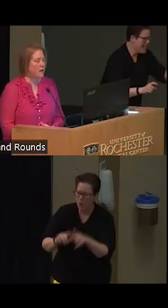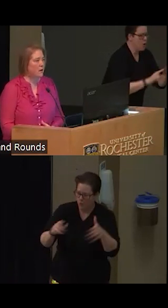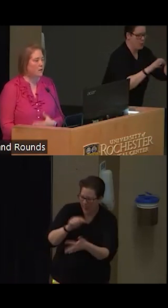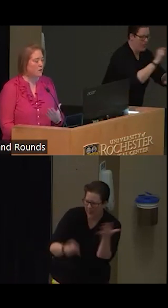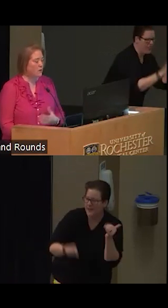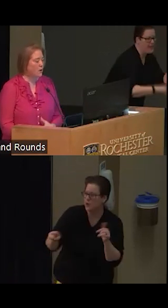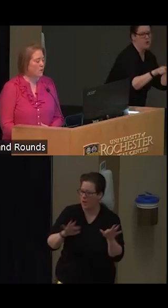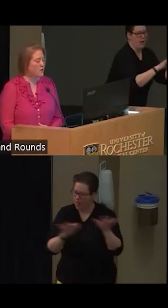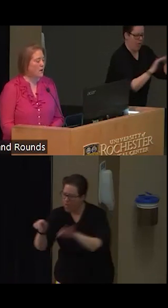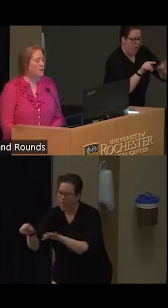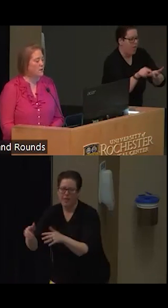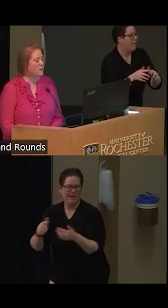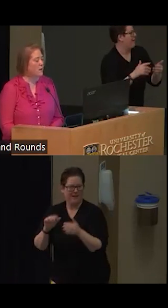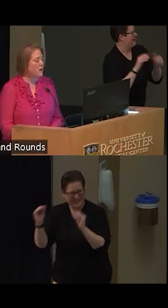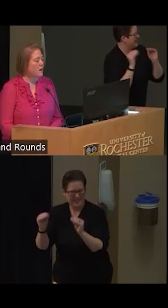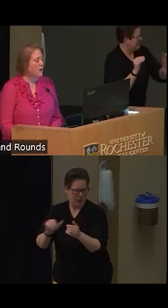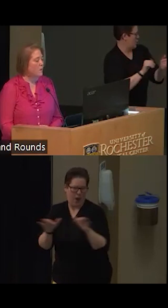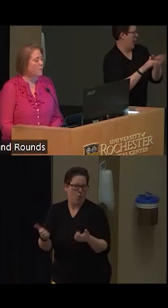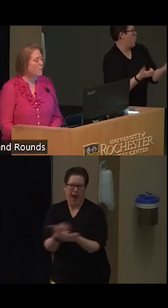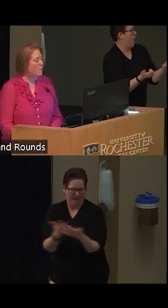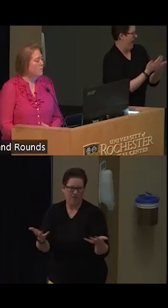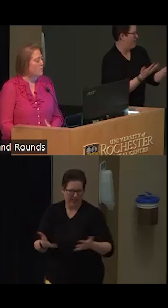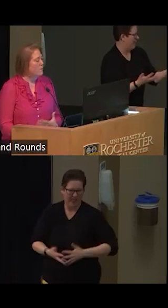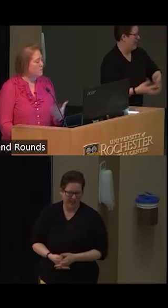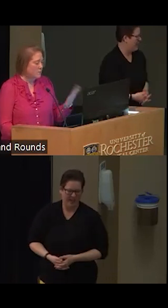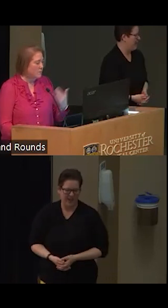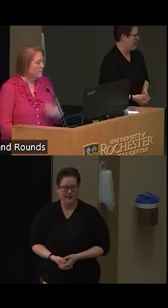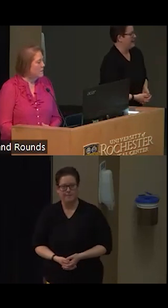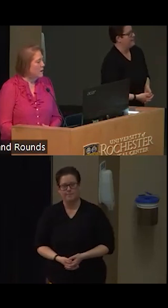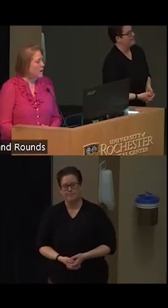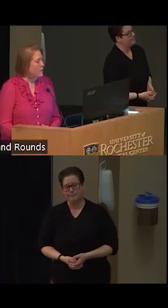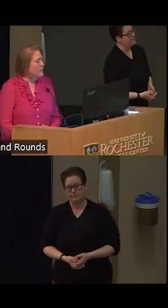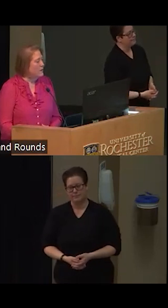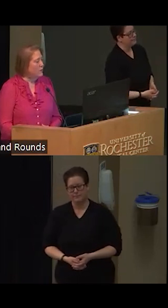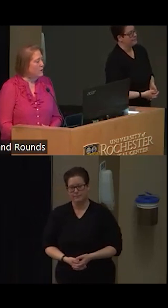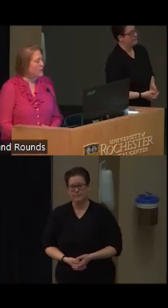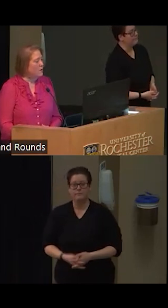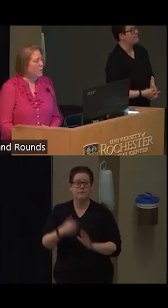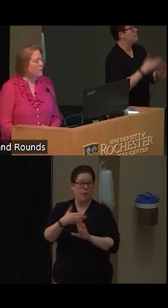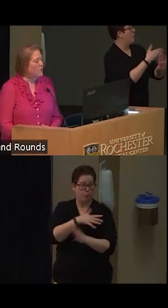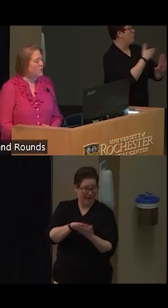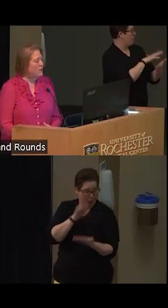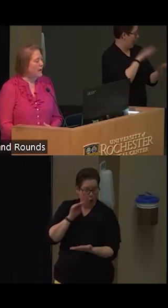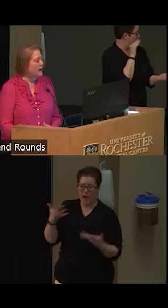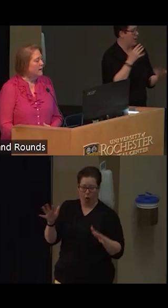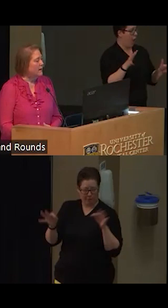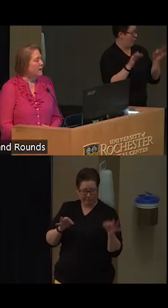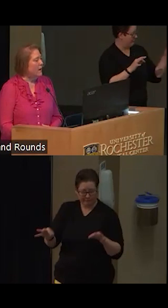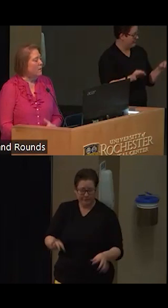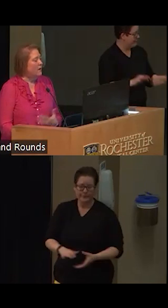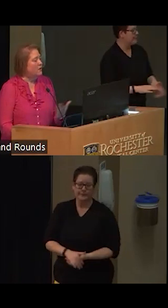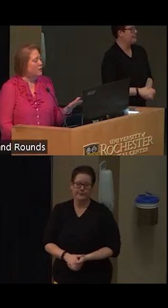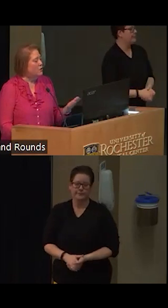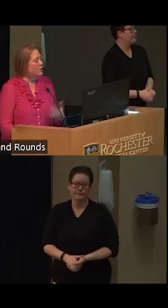them how to to do all the responses um we did the pre-learning Courtney mentioned that I just want